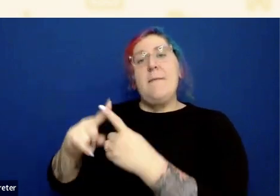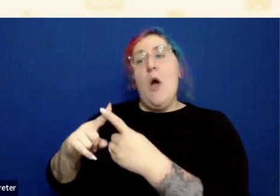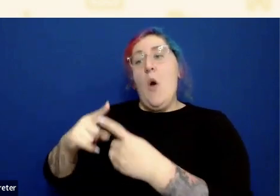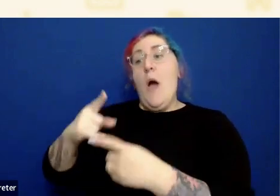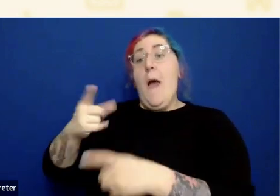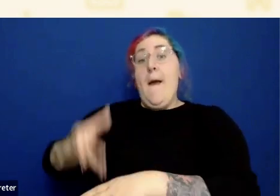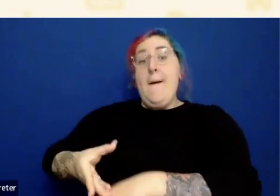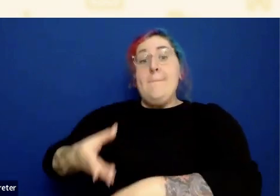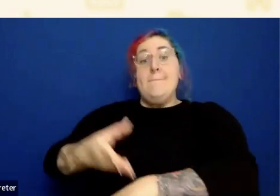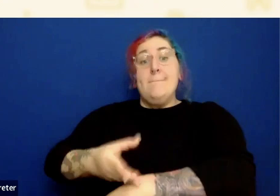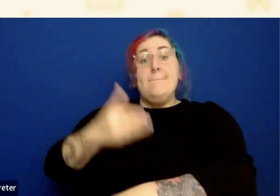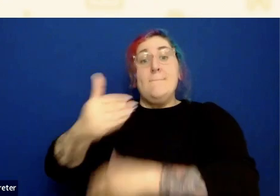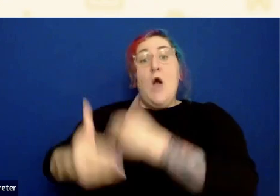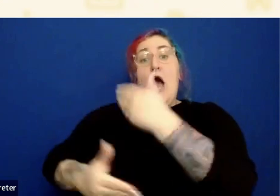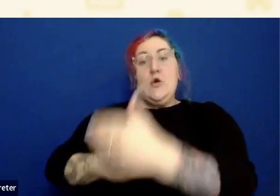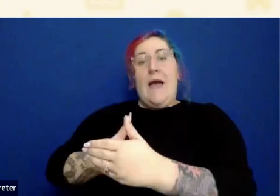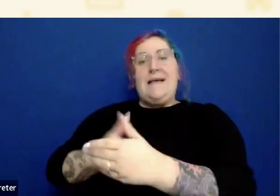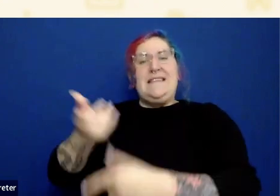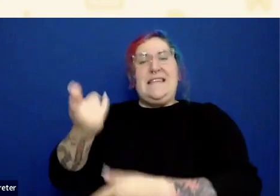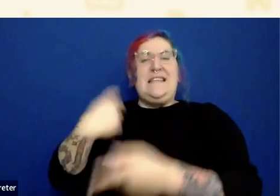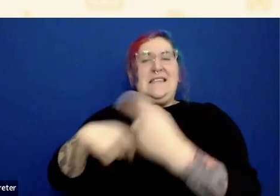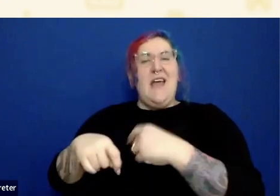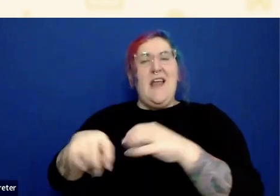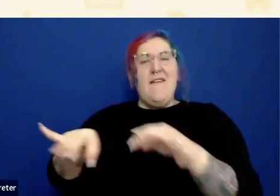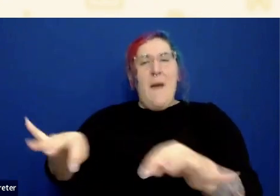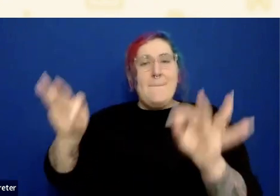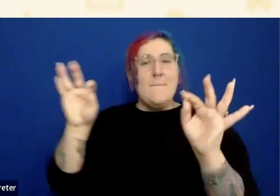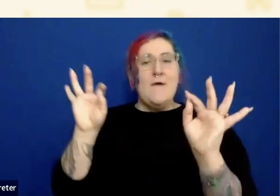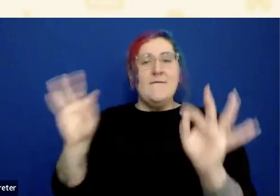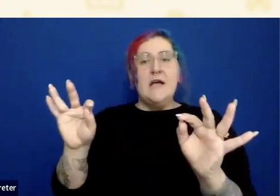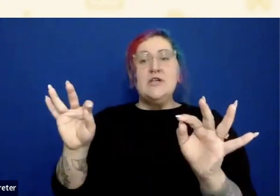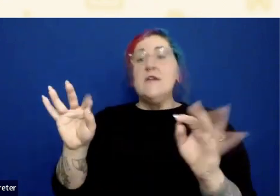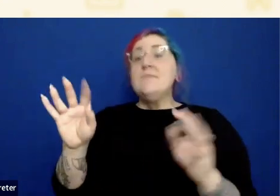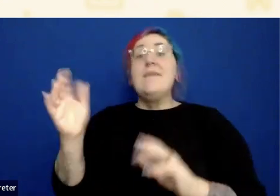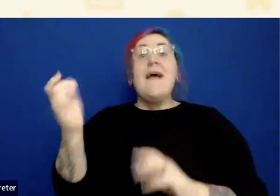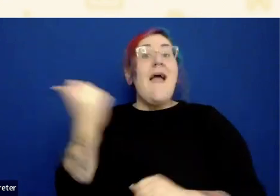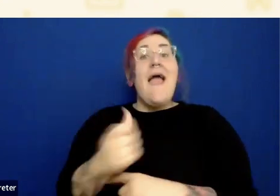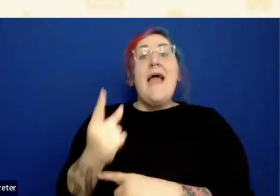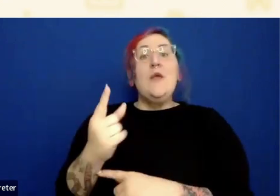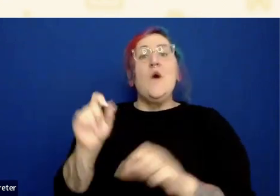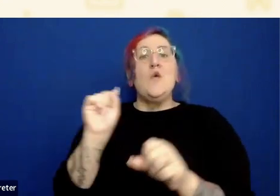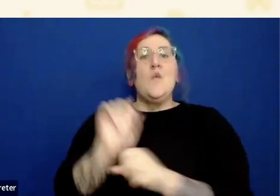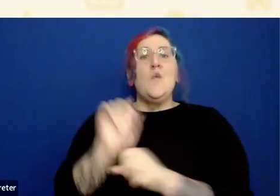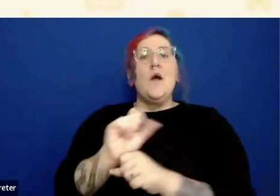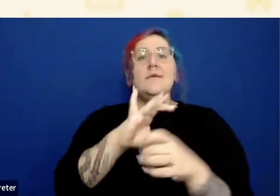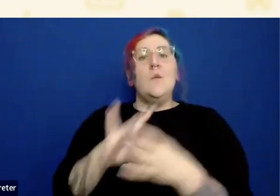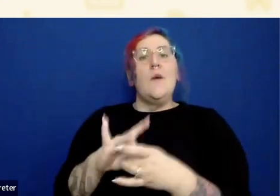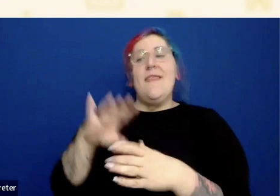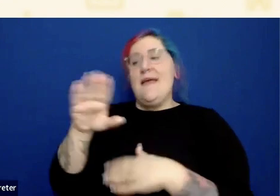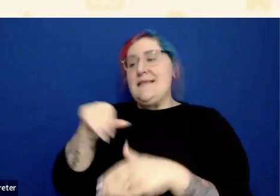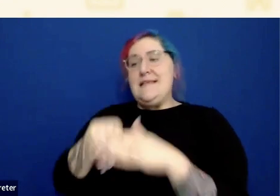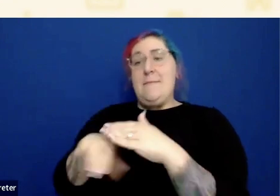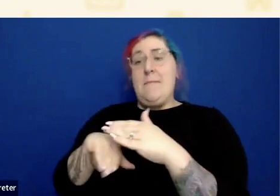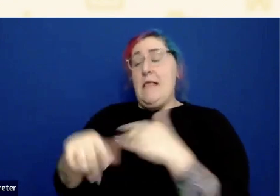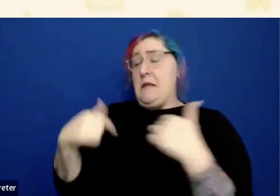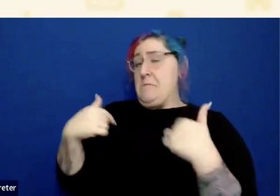for any length of time, like I've been doing since 2006, we’ve known this all along that nothing is ever going